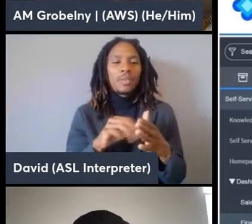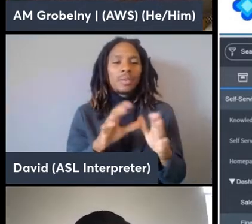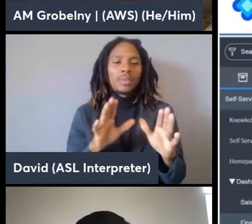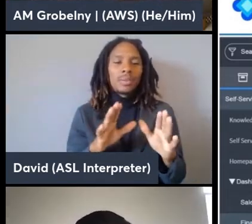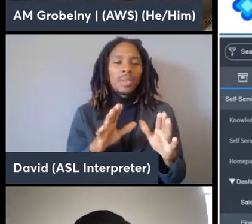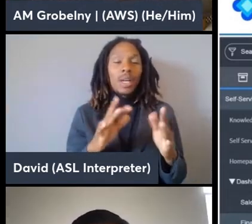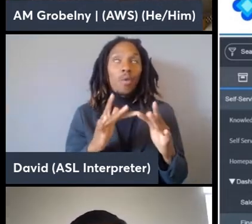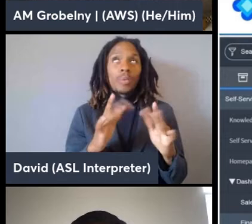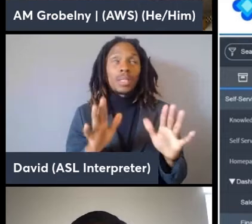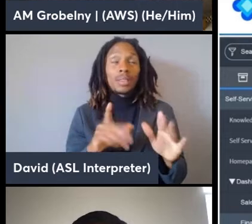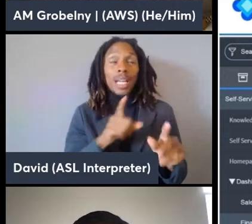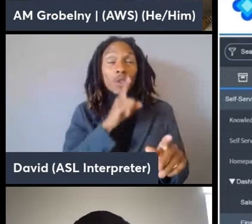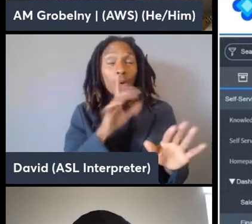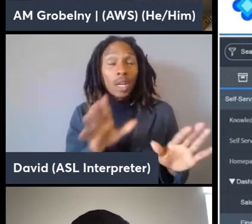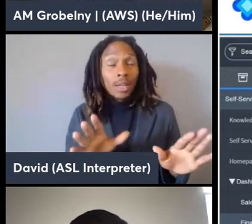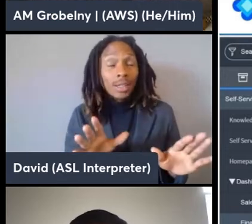It is real, but the content is fake.